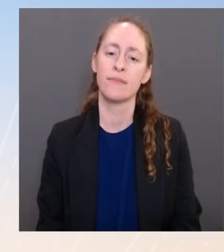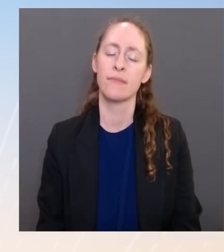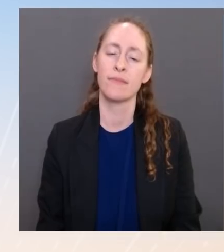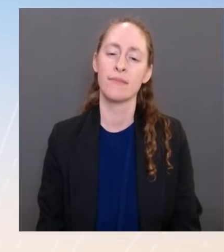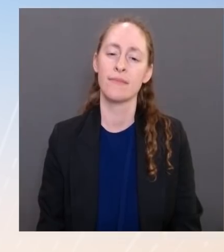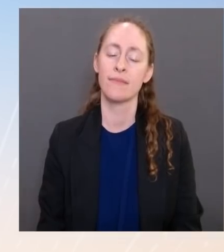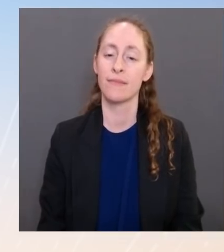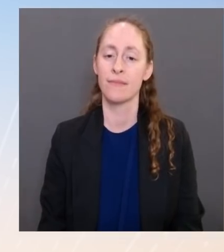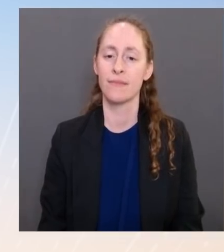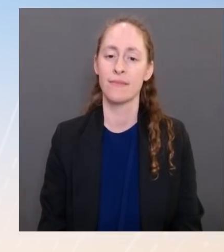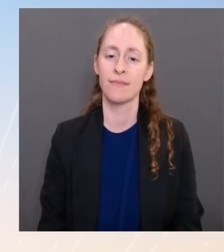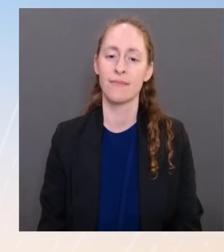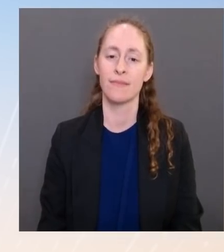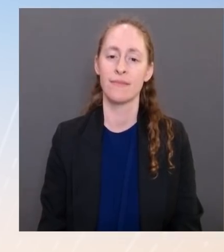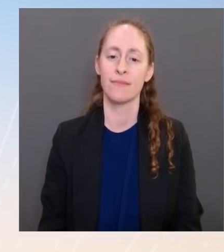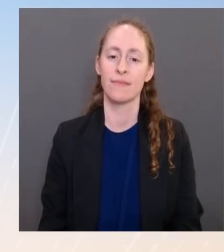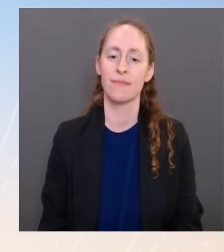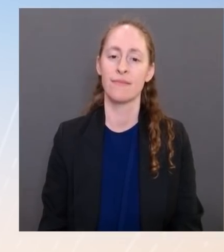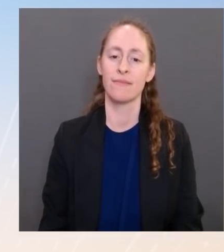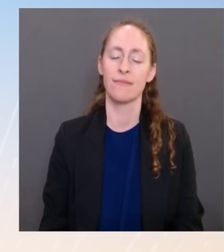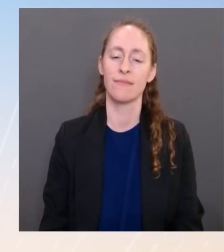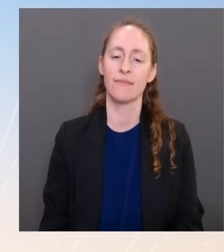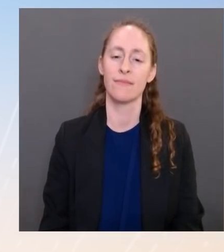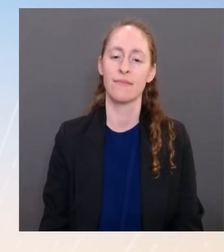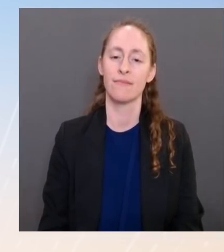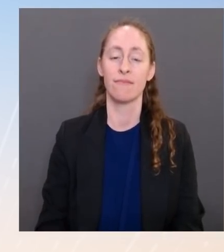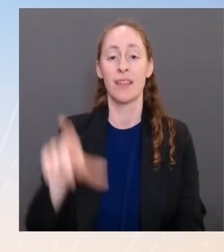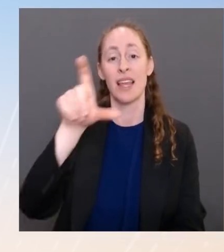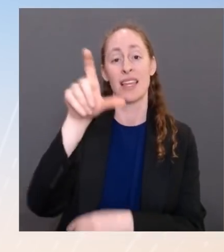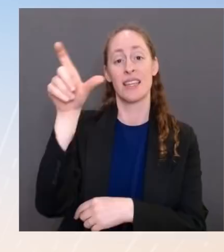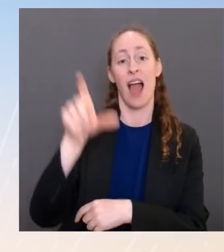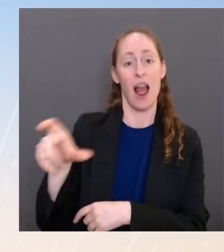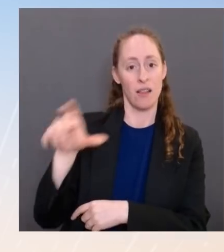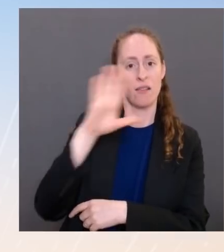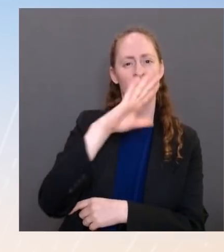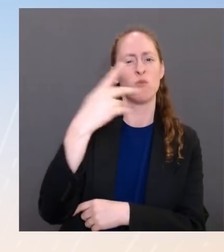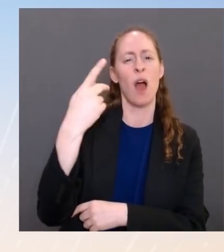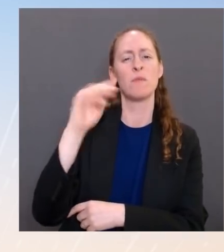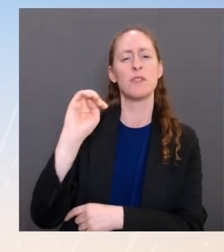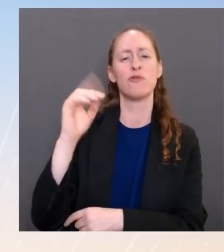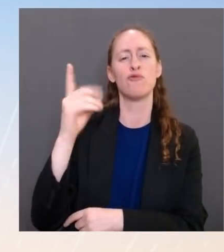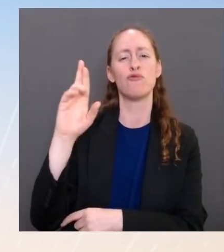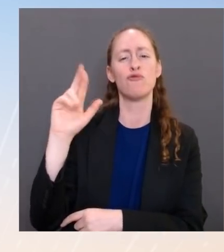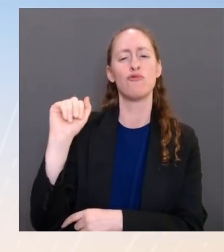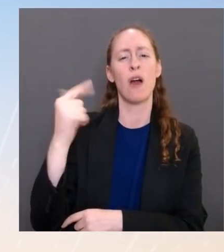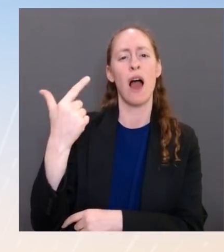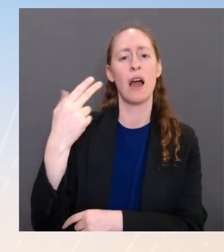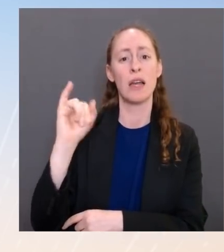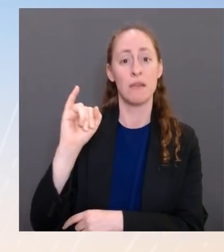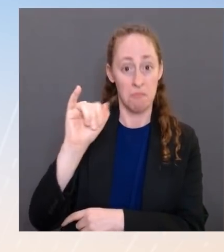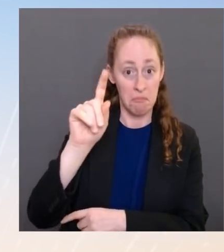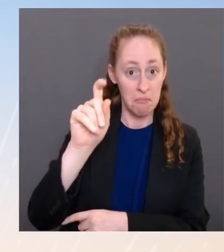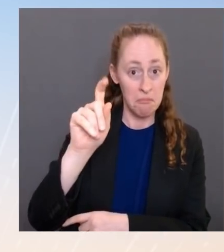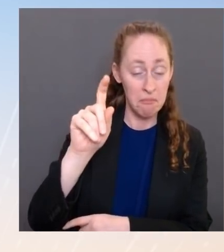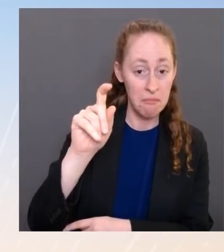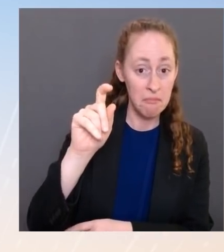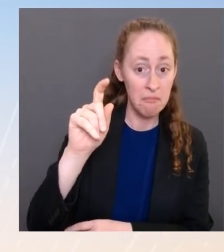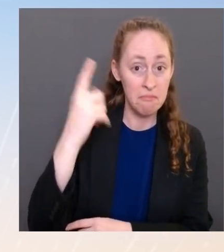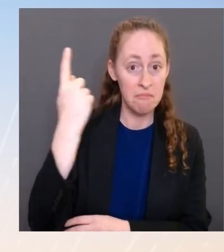Does the U.S. believe that these talks would be productive? Ms. Psaki: We certainly believe that this will be resolved through a diplomatic process and a diplomatic solution.